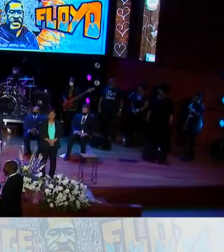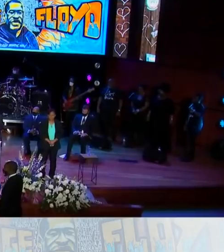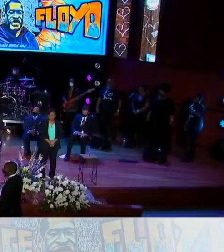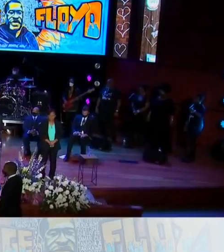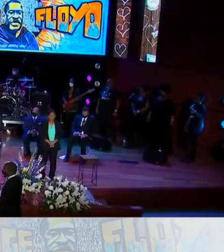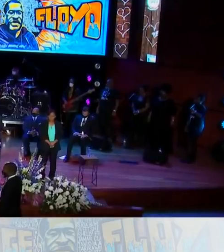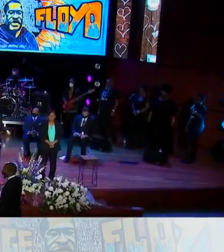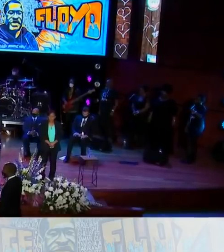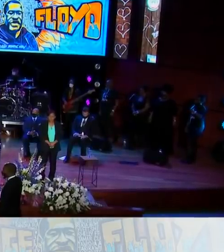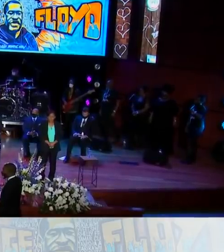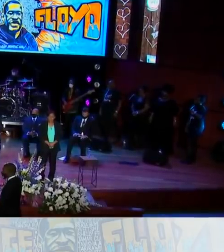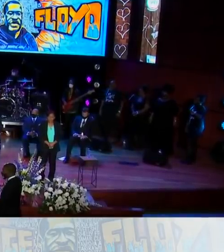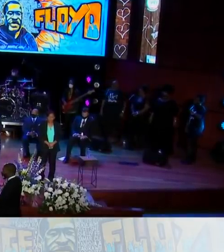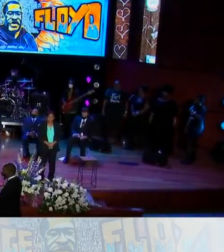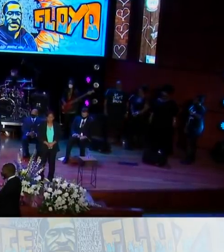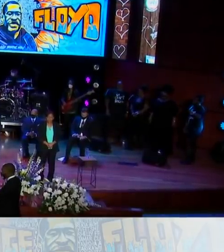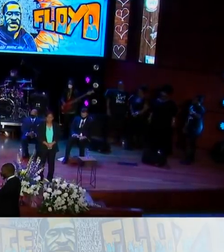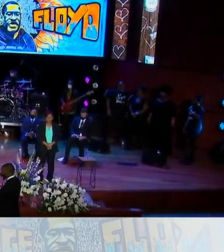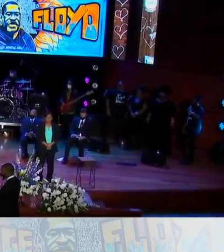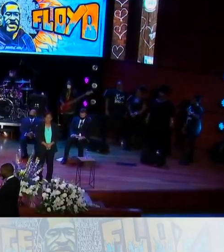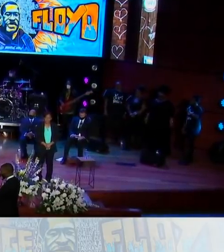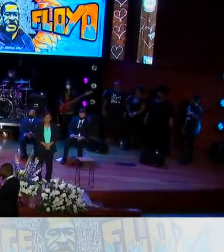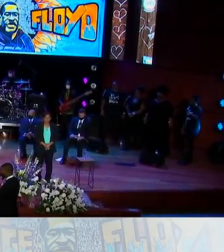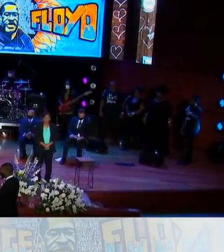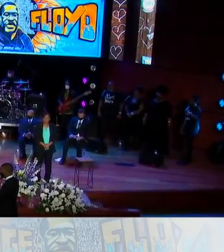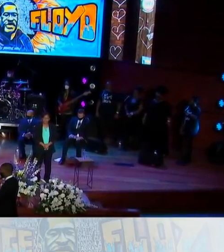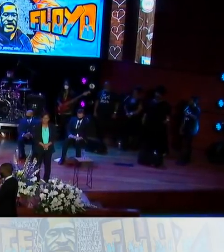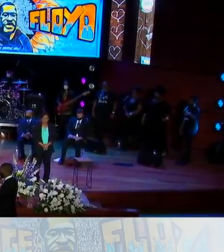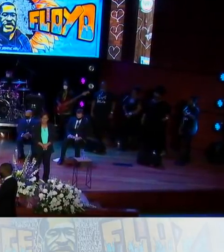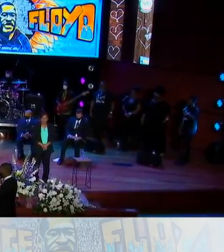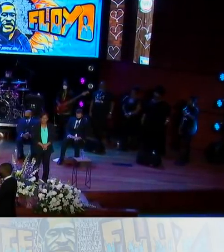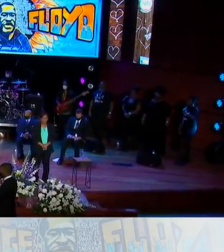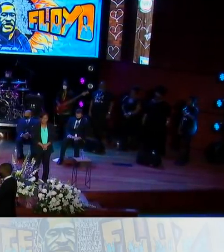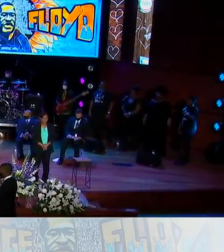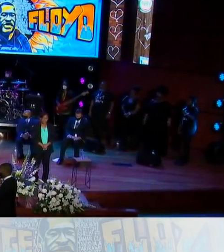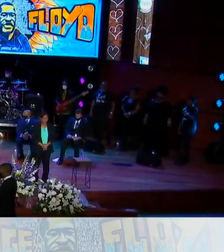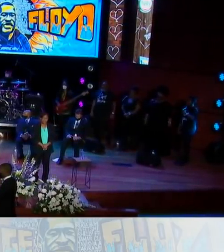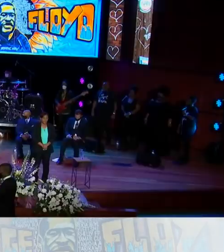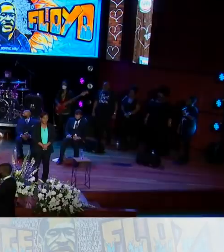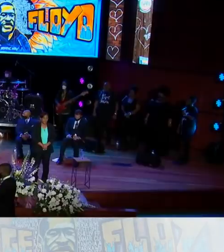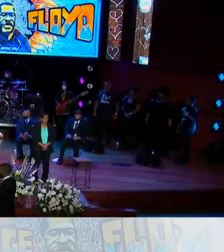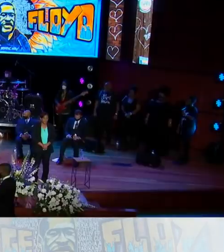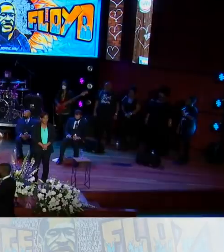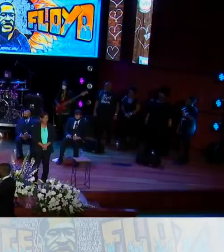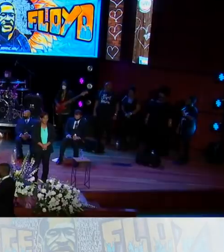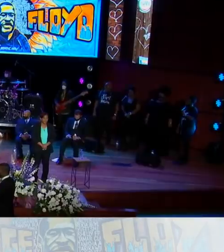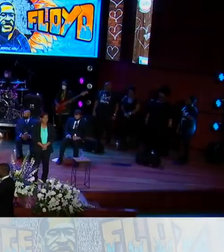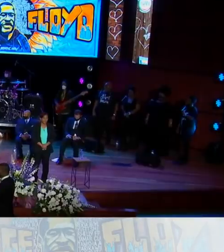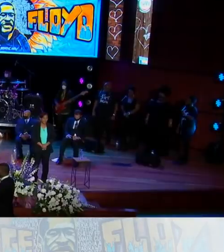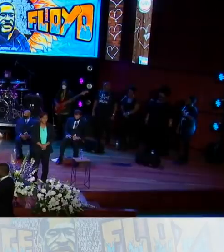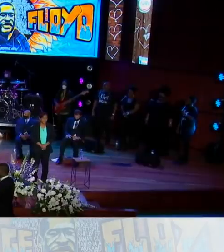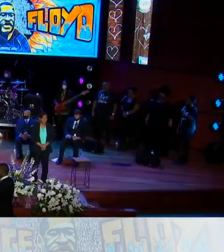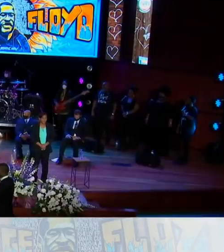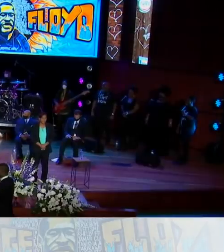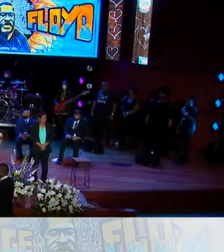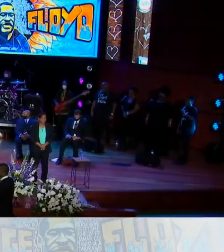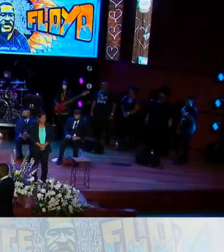ON MEMORIAL DAY. AFTER AN ARREST BY FOUR MINNEAPOLIS POLICE OFFICERS.